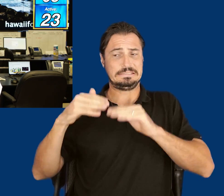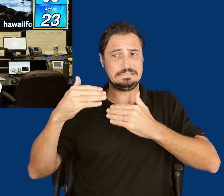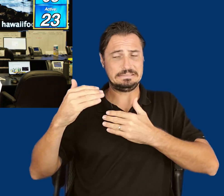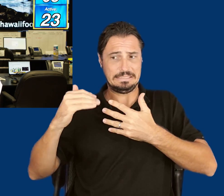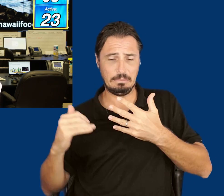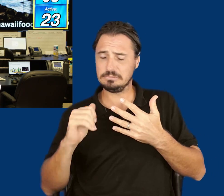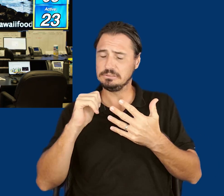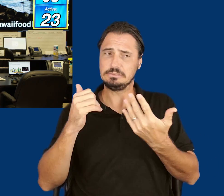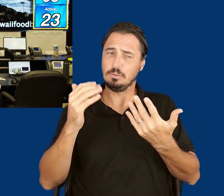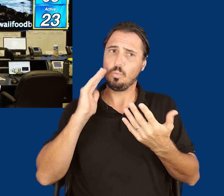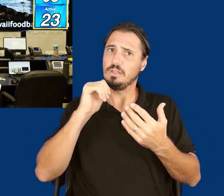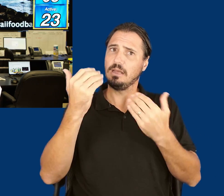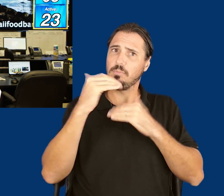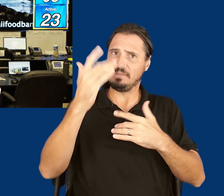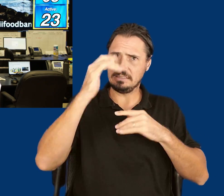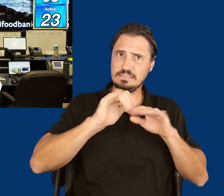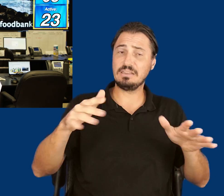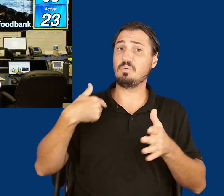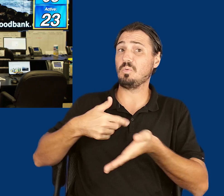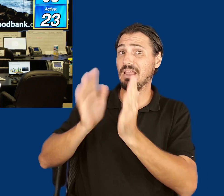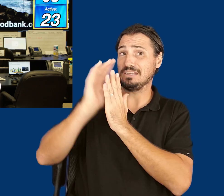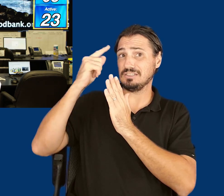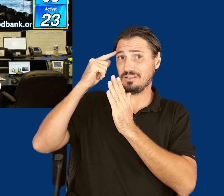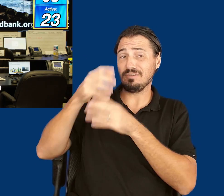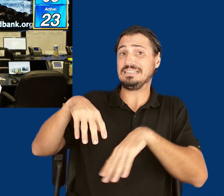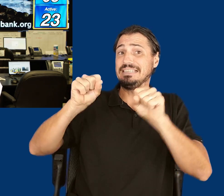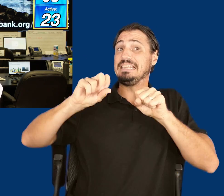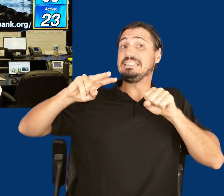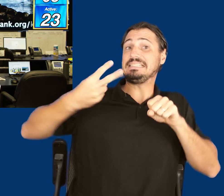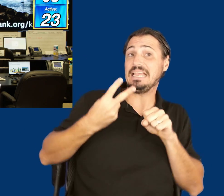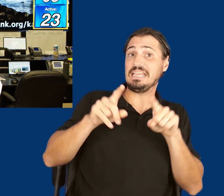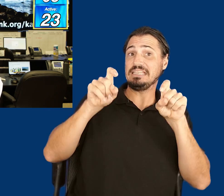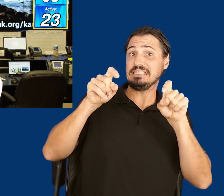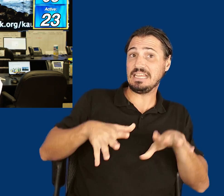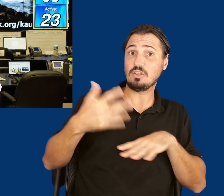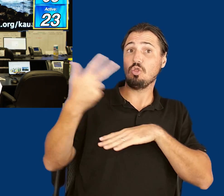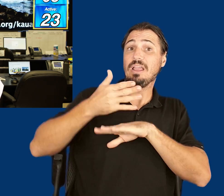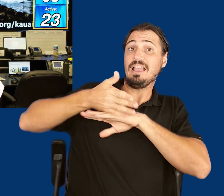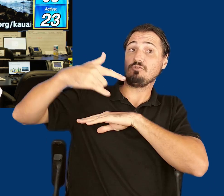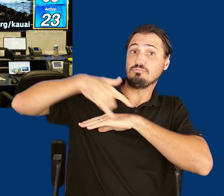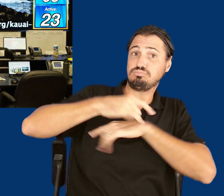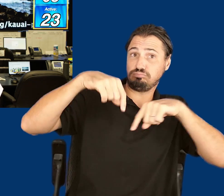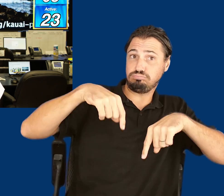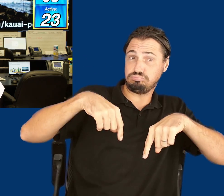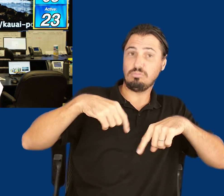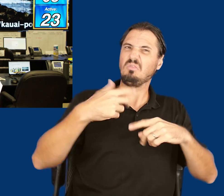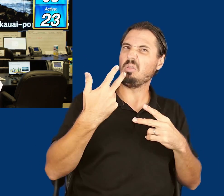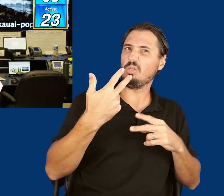mandatory post-travel test at least three days after arrival, with a mandatory quarantine until a second test can be confirmed.